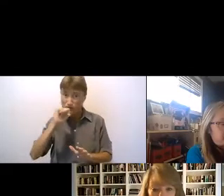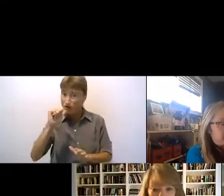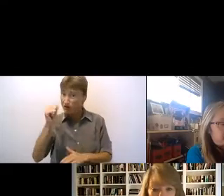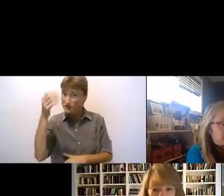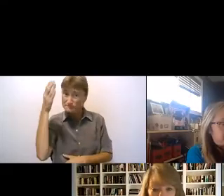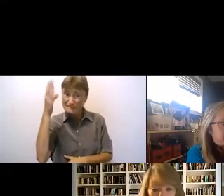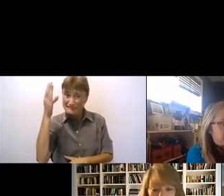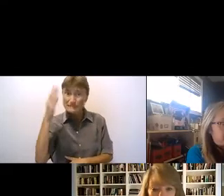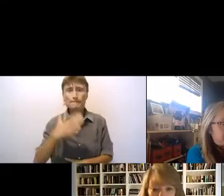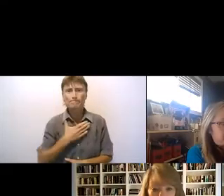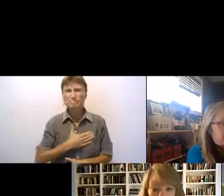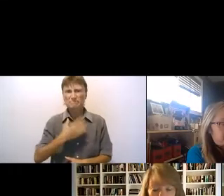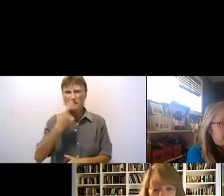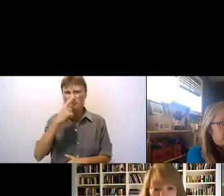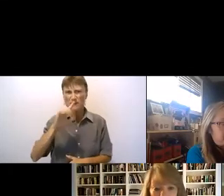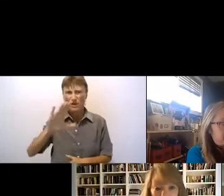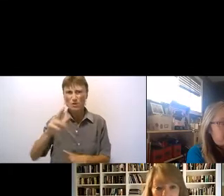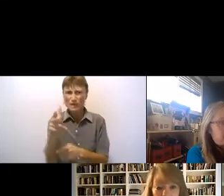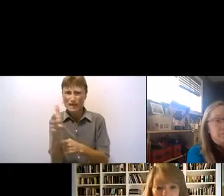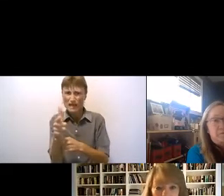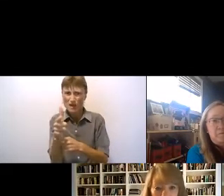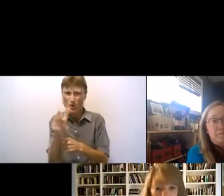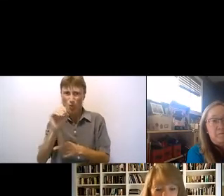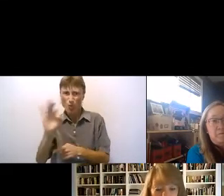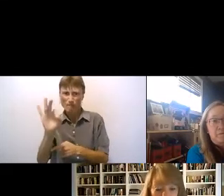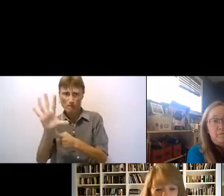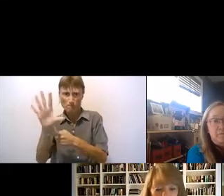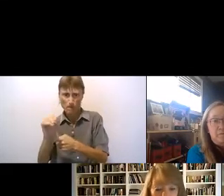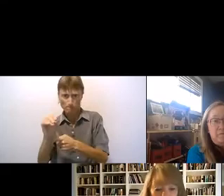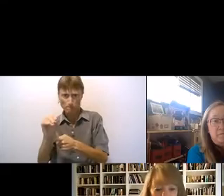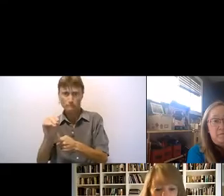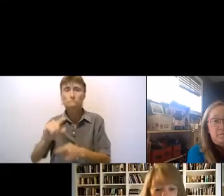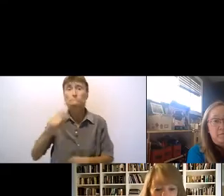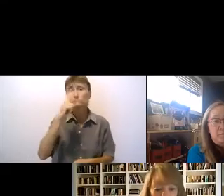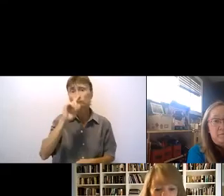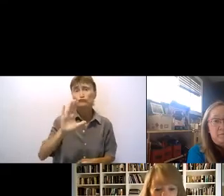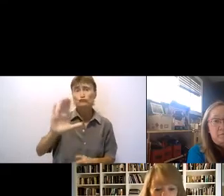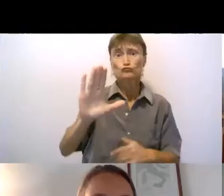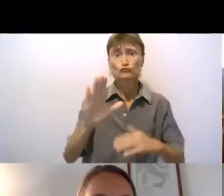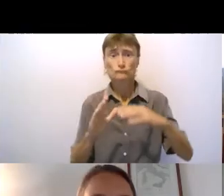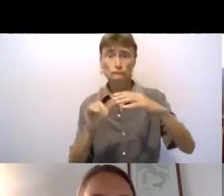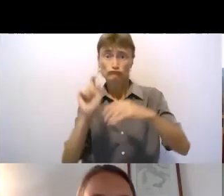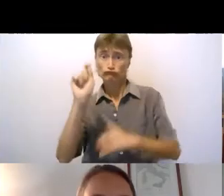your cameras off. You can click on the top menu of your video and select hide non-video